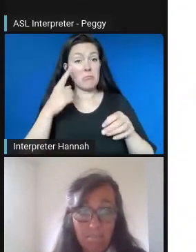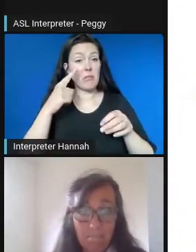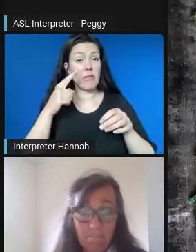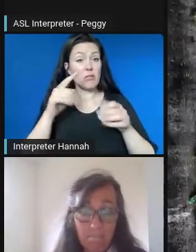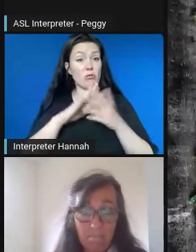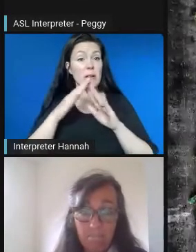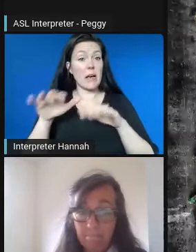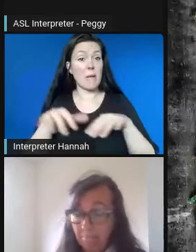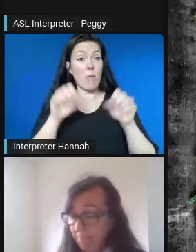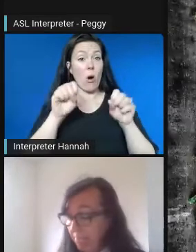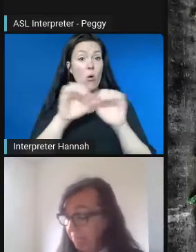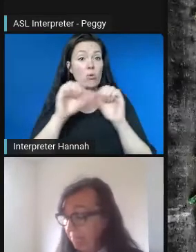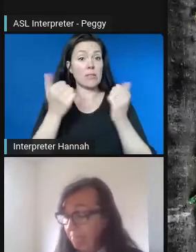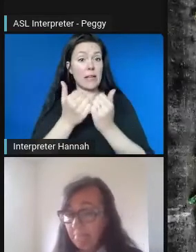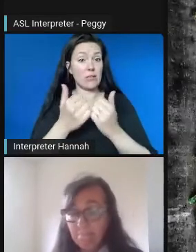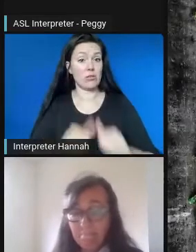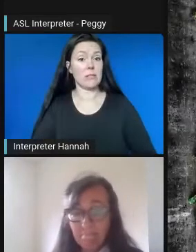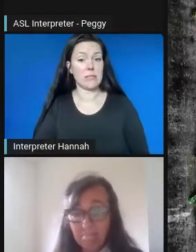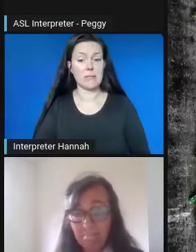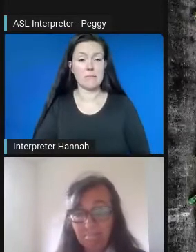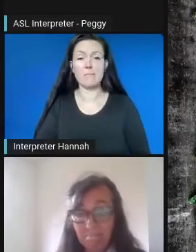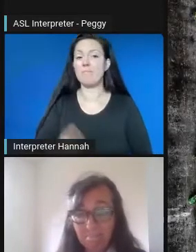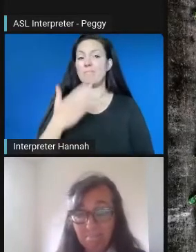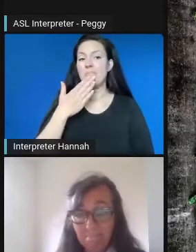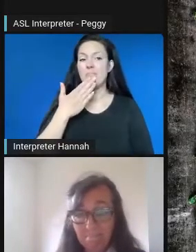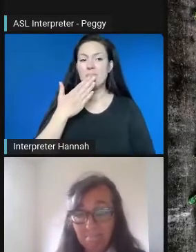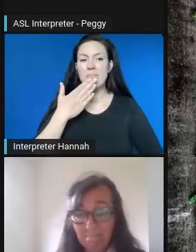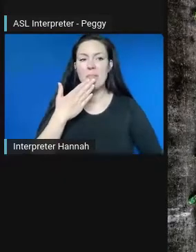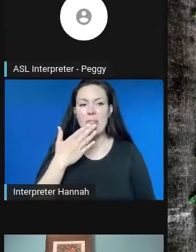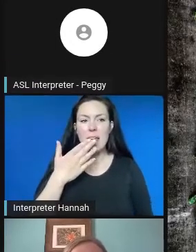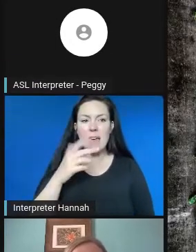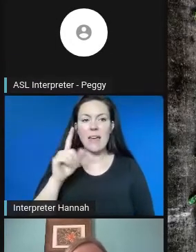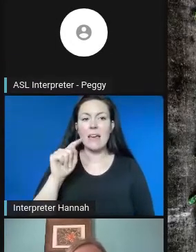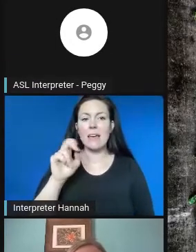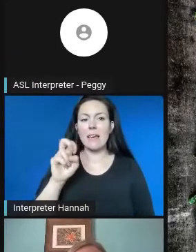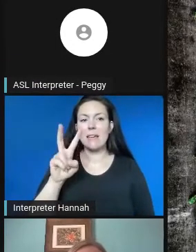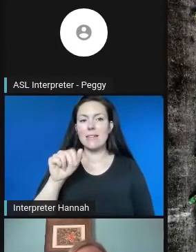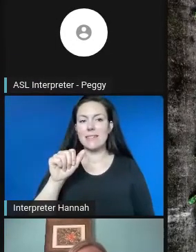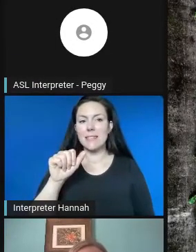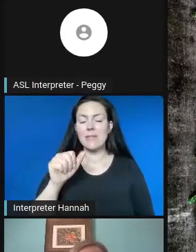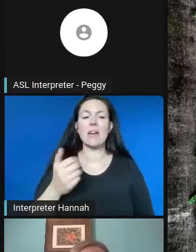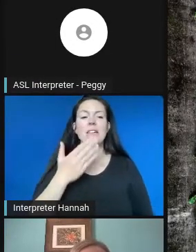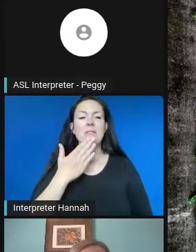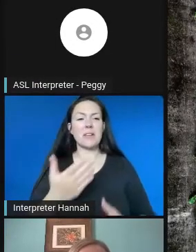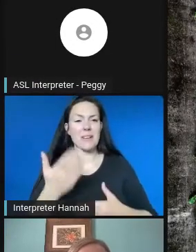Great. Thanks, Teva. And good morning, everybody.